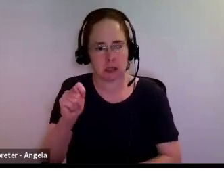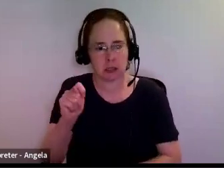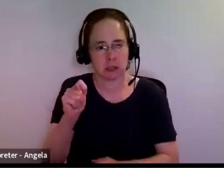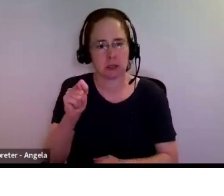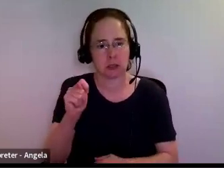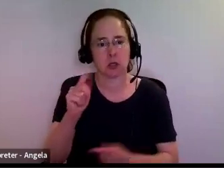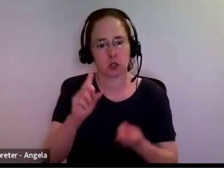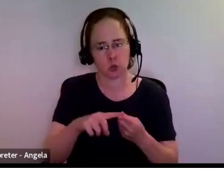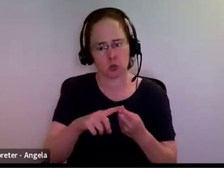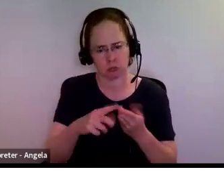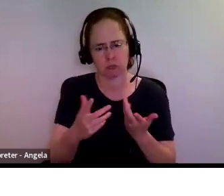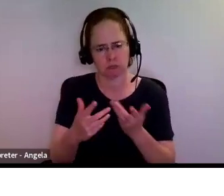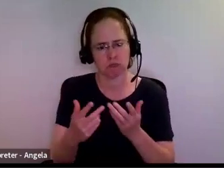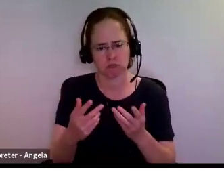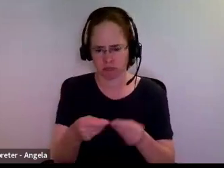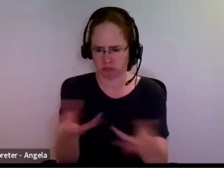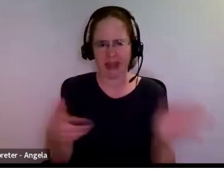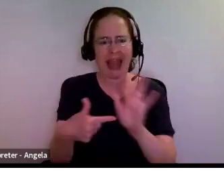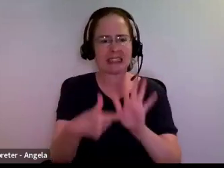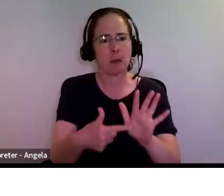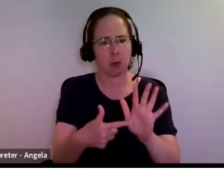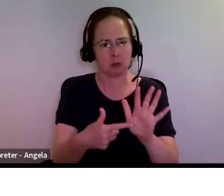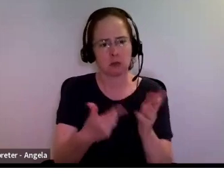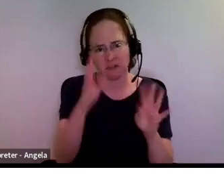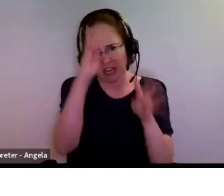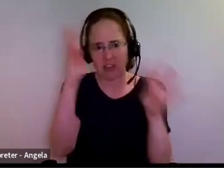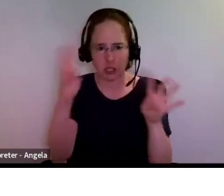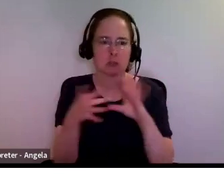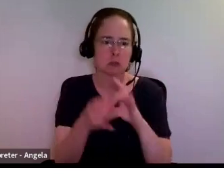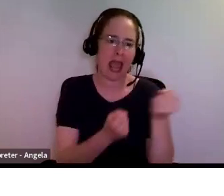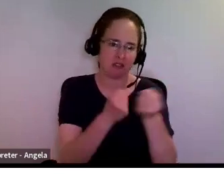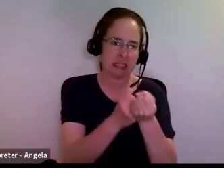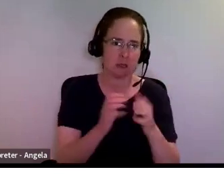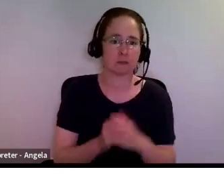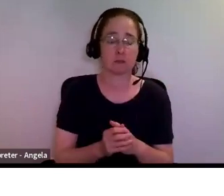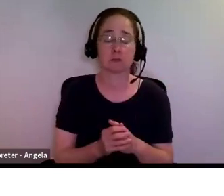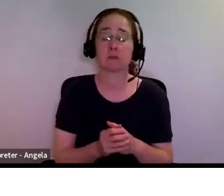examples of innovation in advocacy. This project works